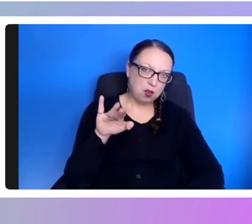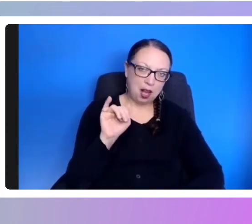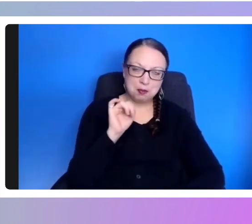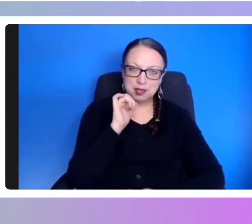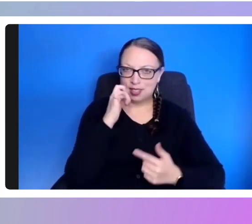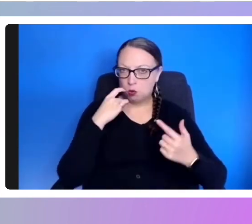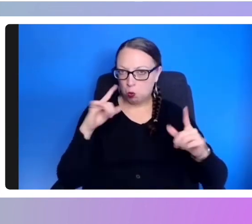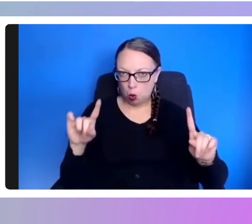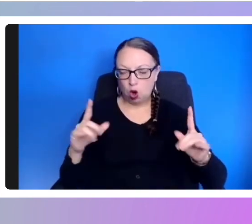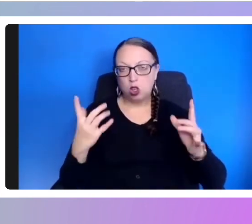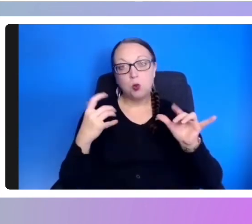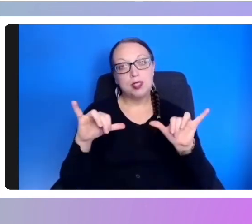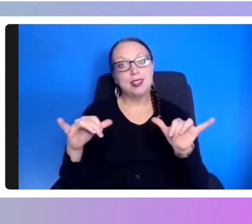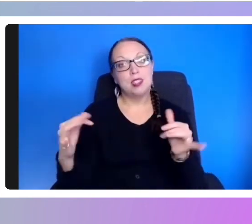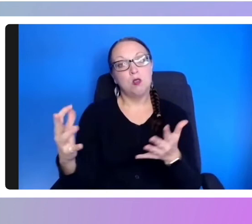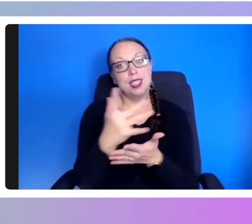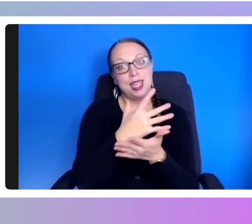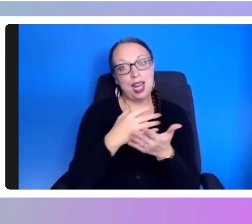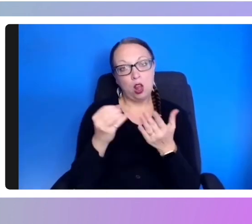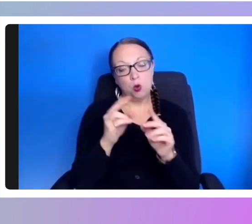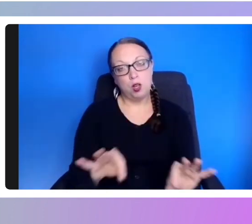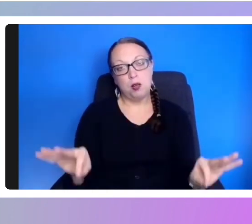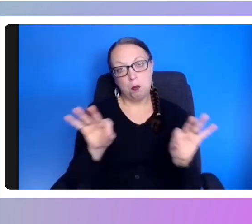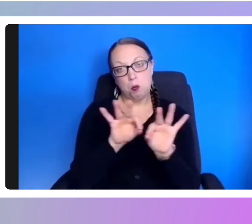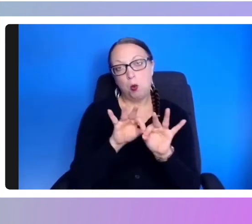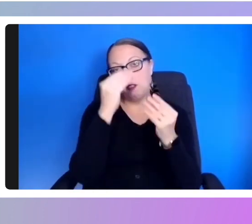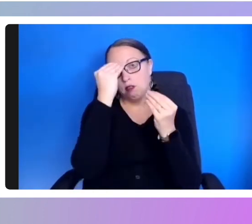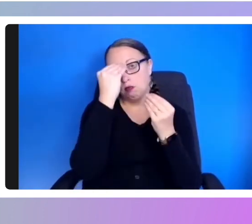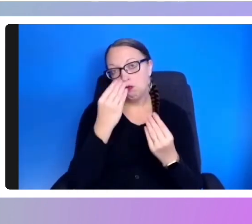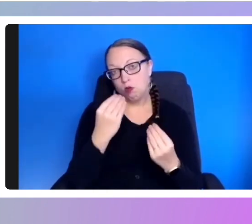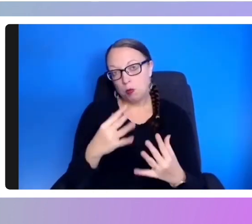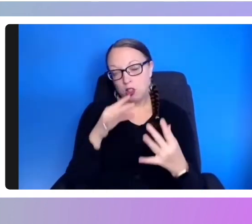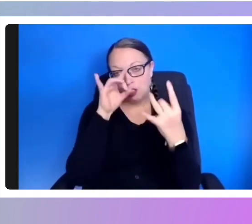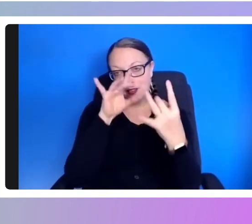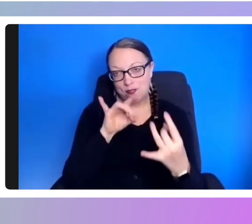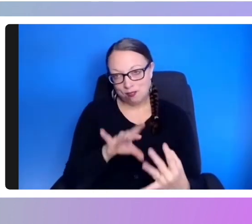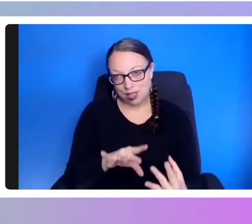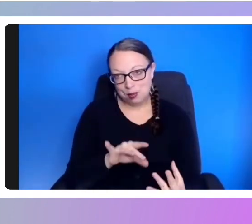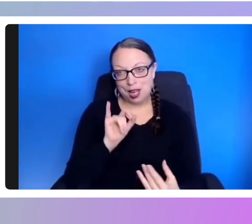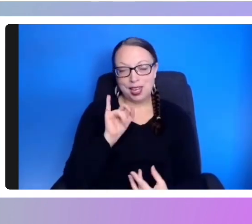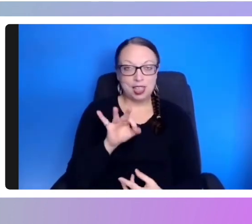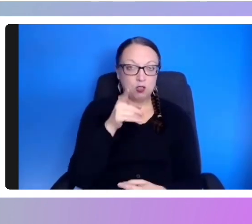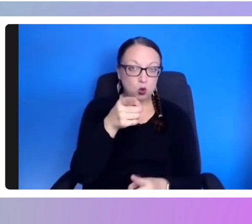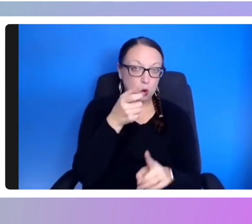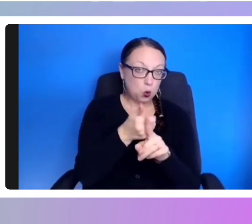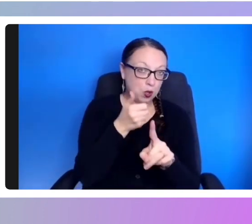quite a lot of valuable feedback from screen reader users by you yourself pretending to be the screen reader.